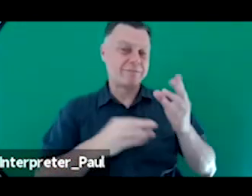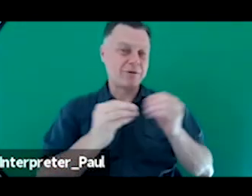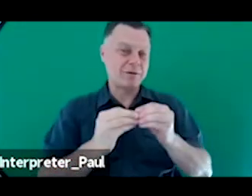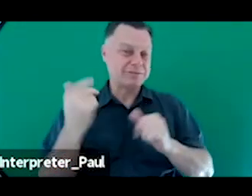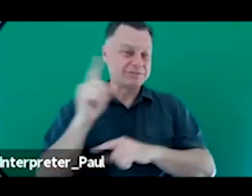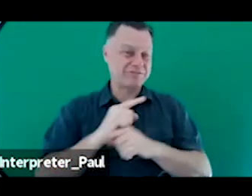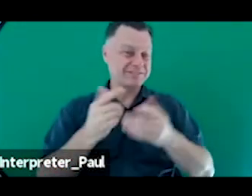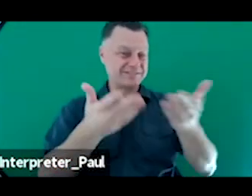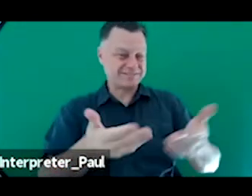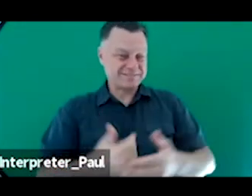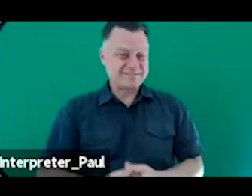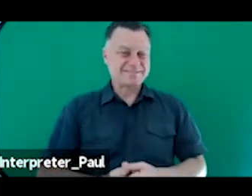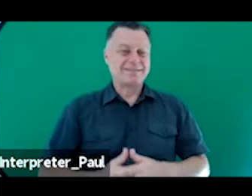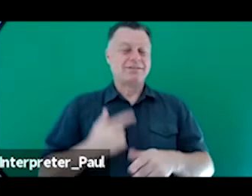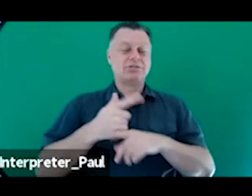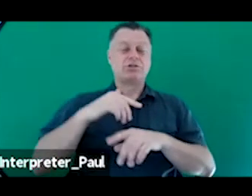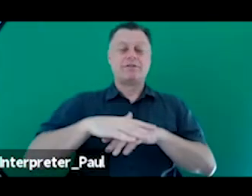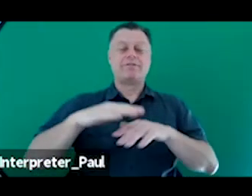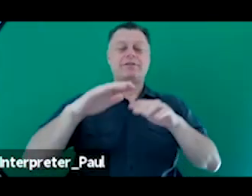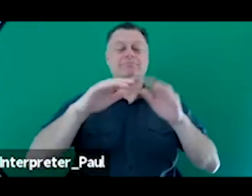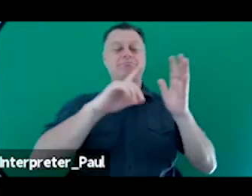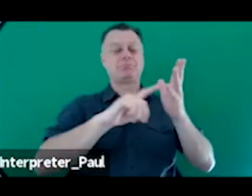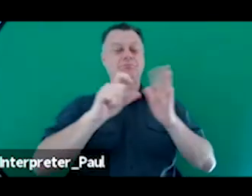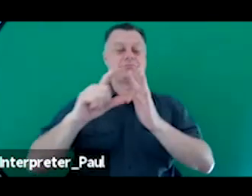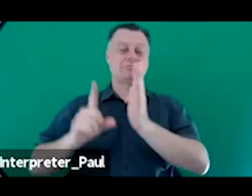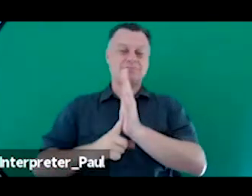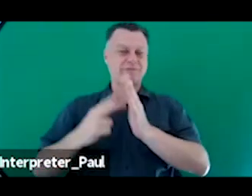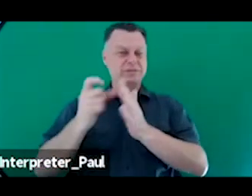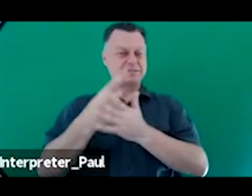When we talk about universal design for learning in disability support services,